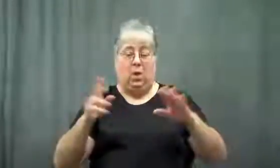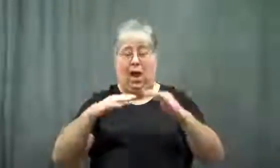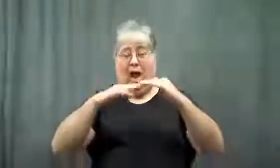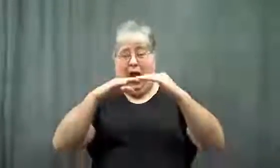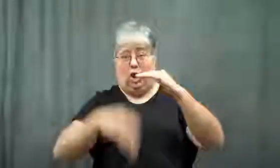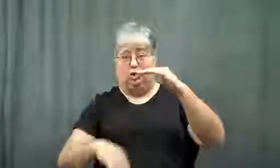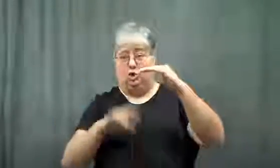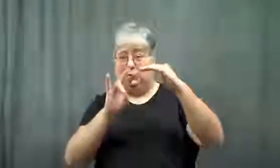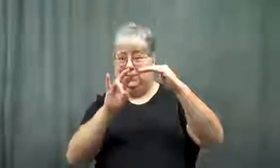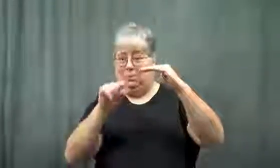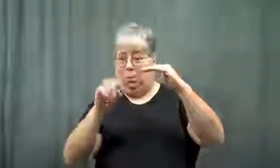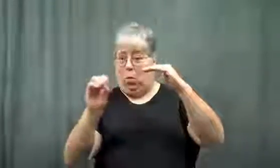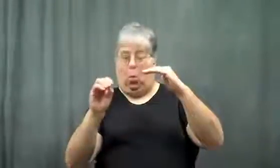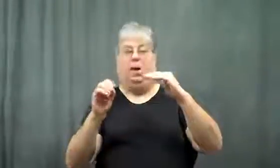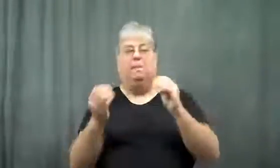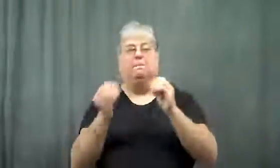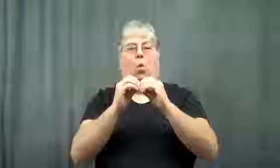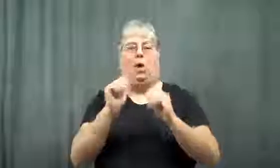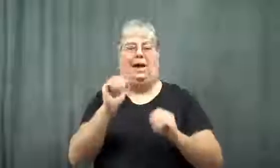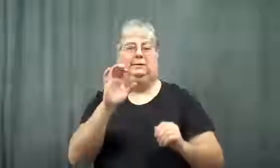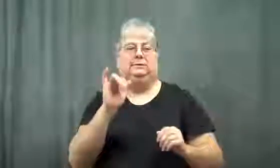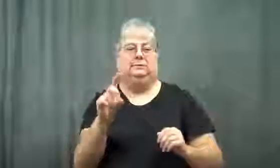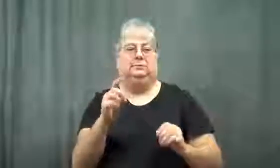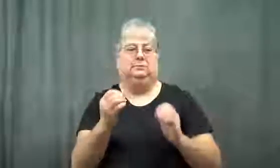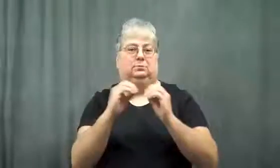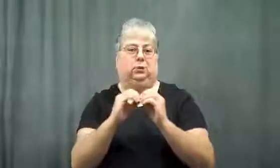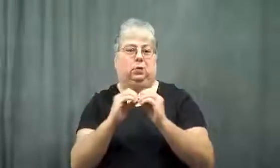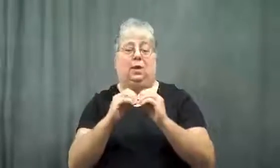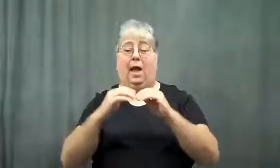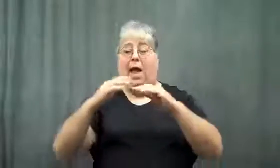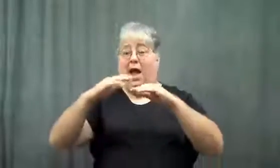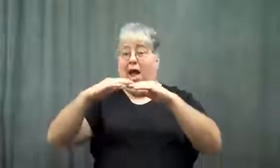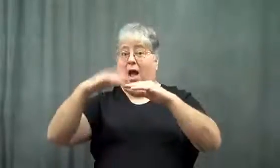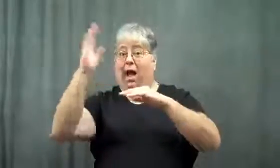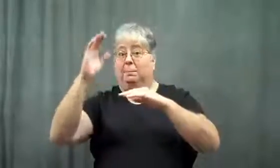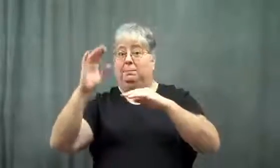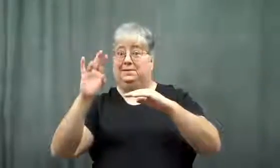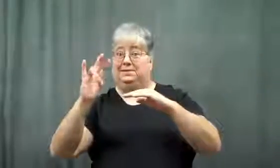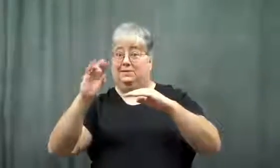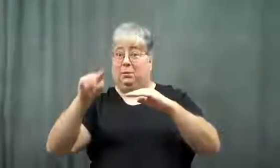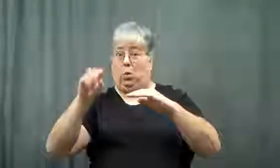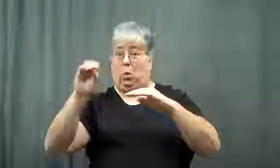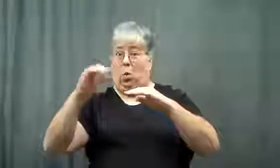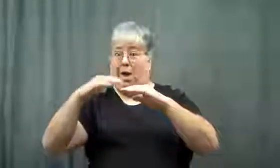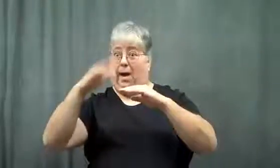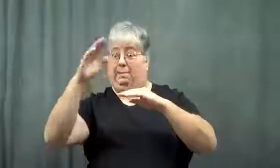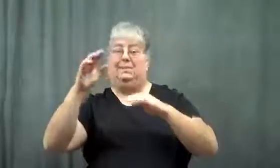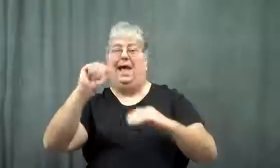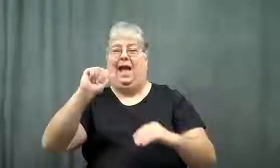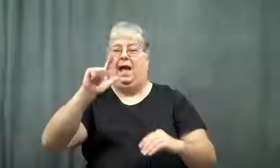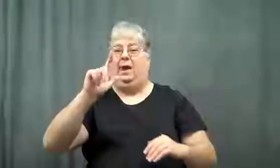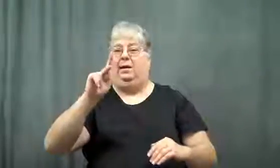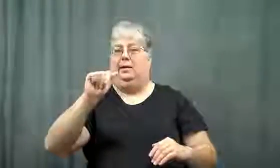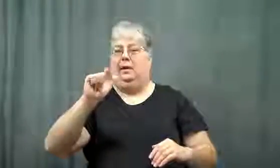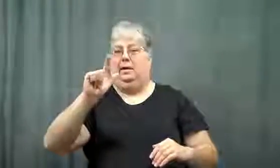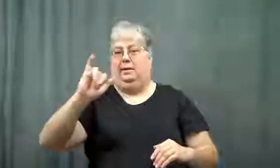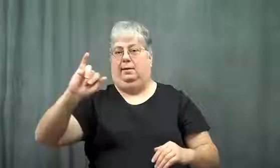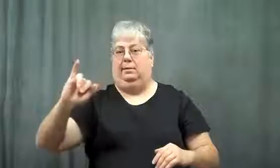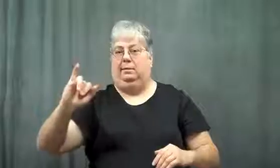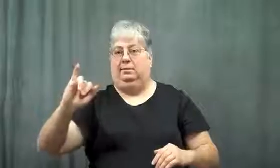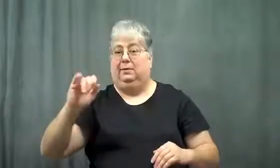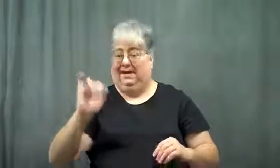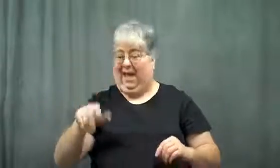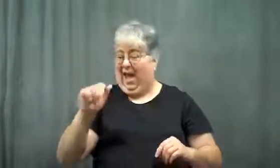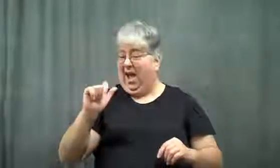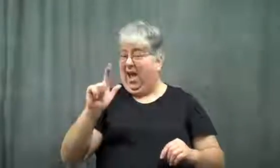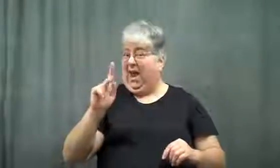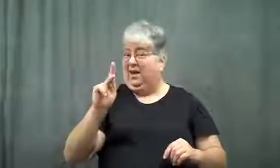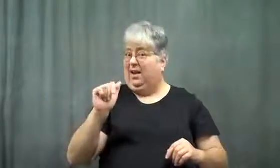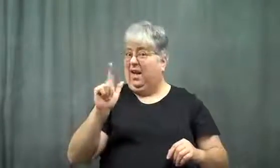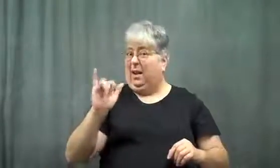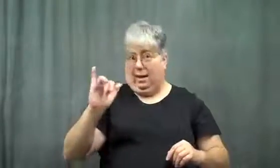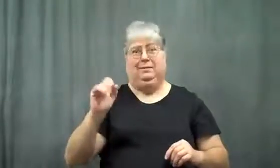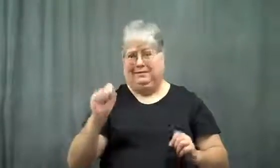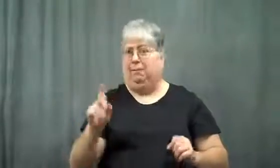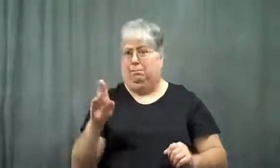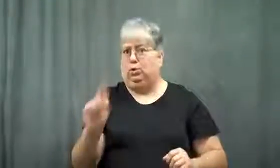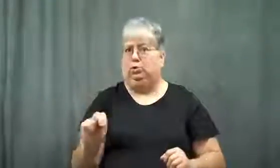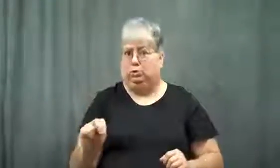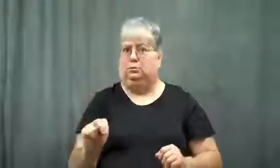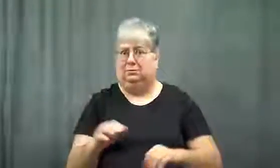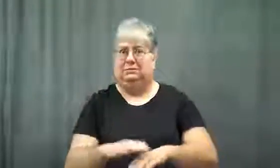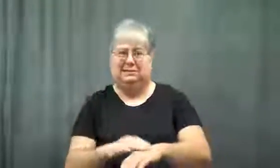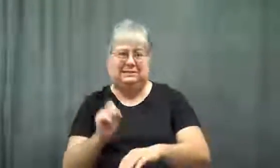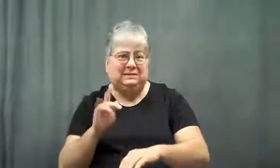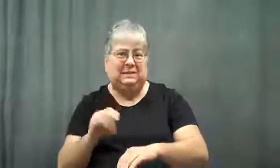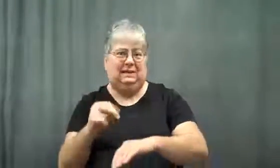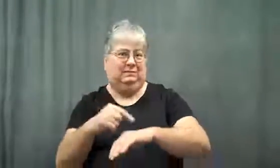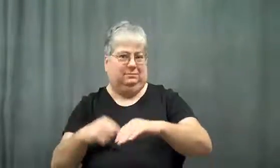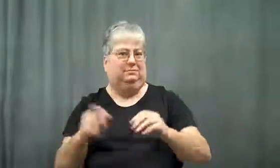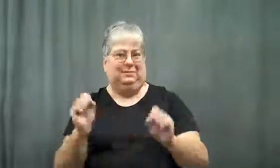Anything below 7.0 is acidic. Above 7.0 is alkaline. Alkali burns the skin.